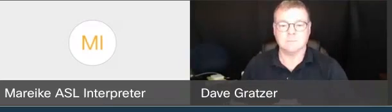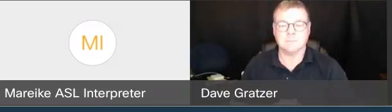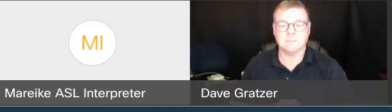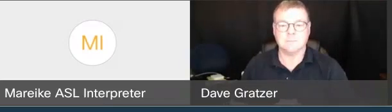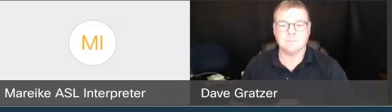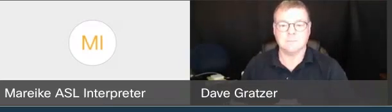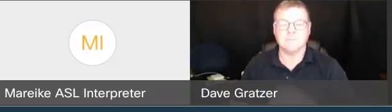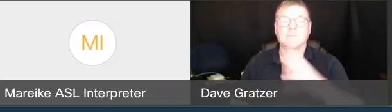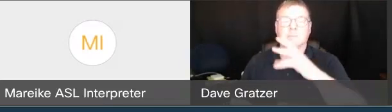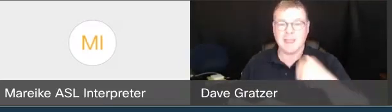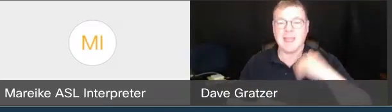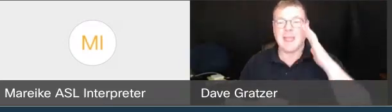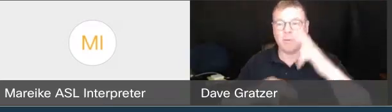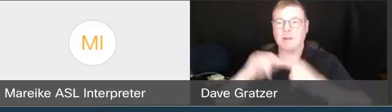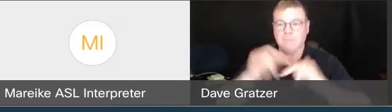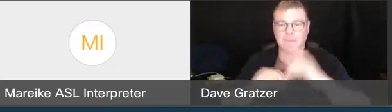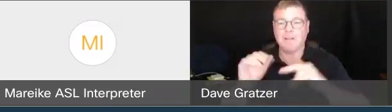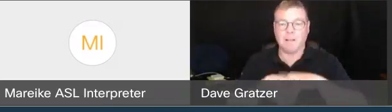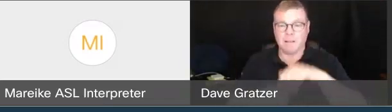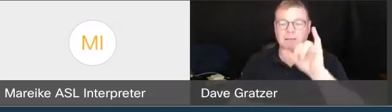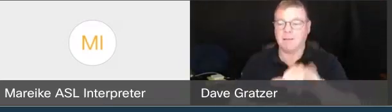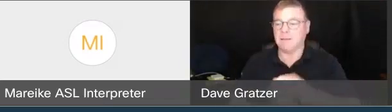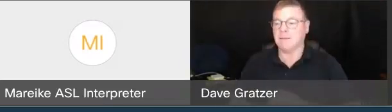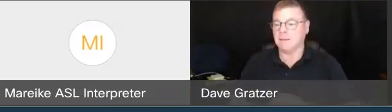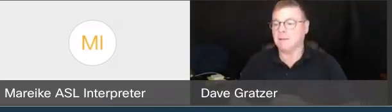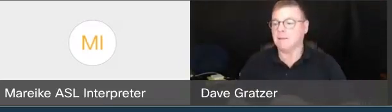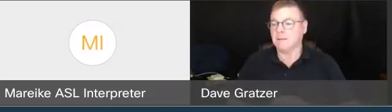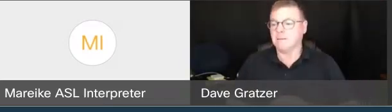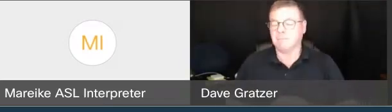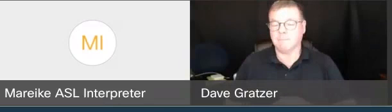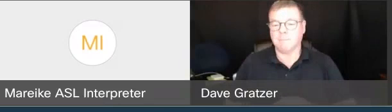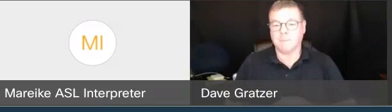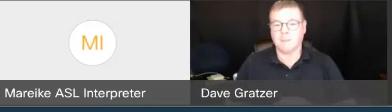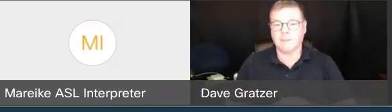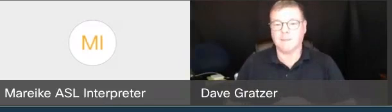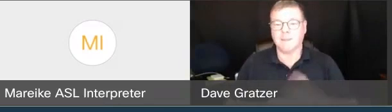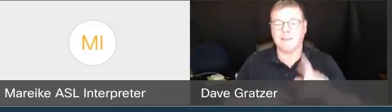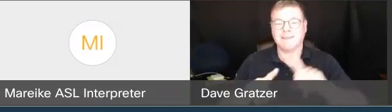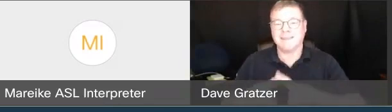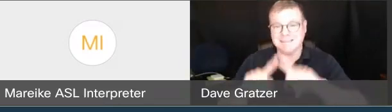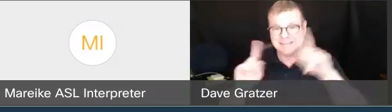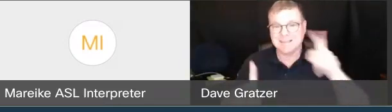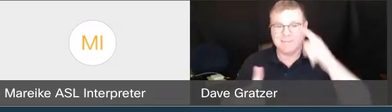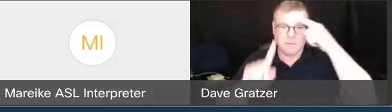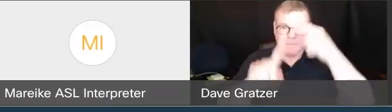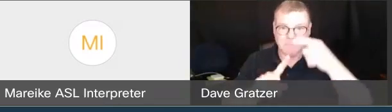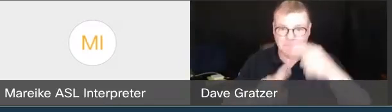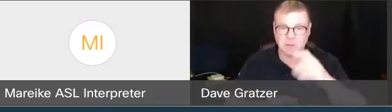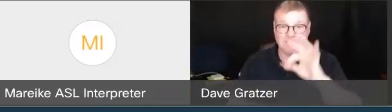build on that and I echo those sentiments, the different missions of the two systems.